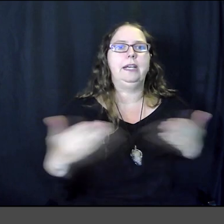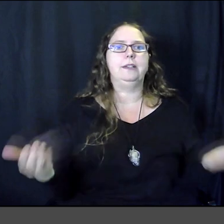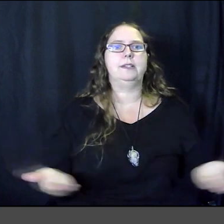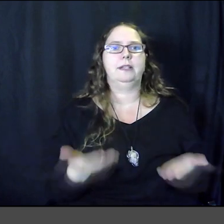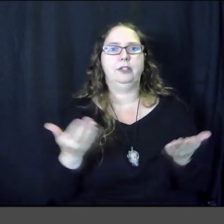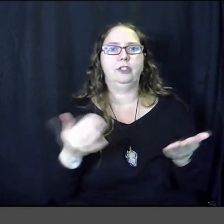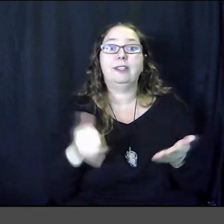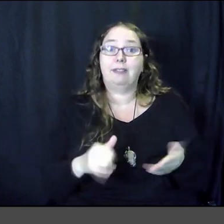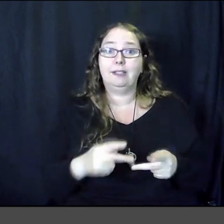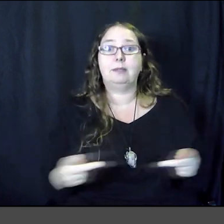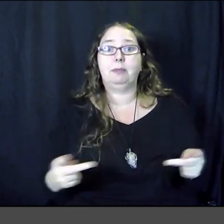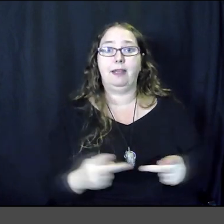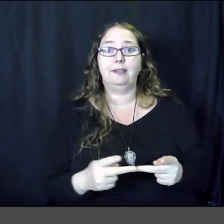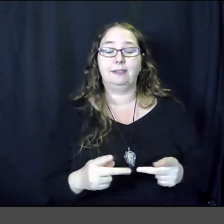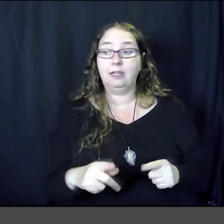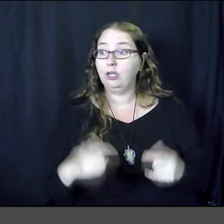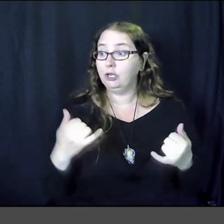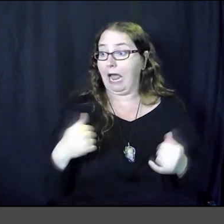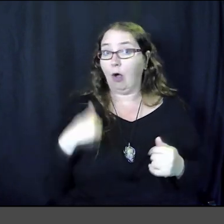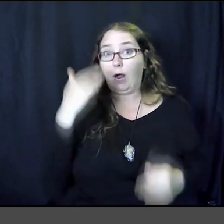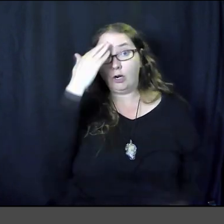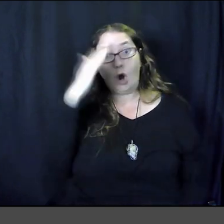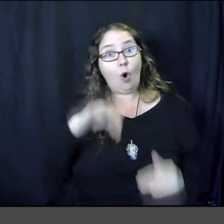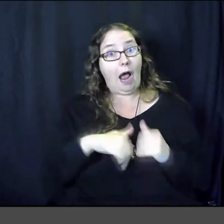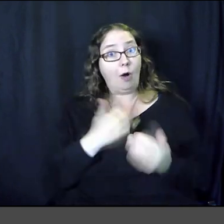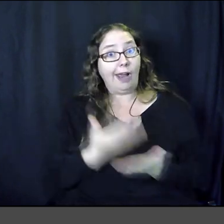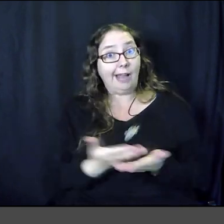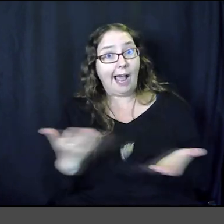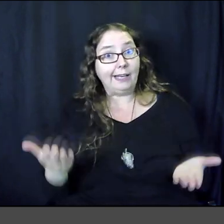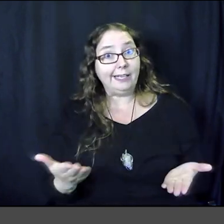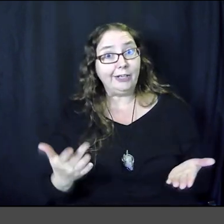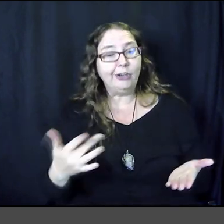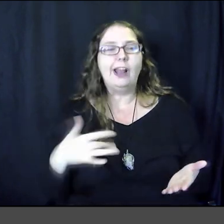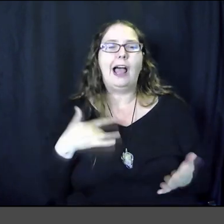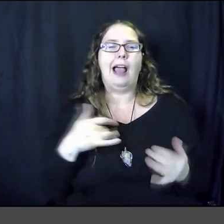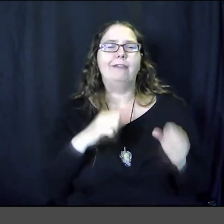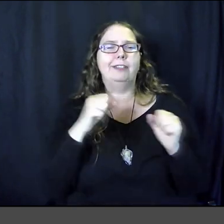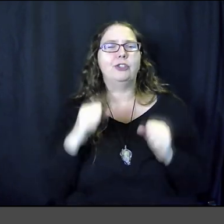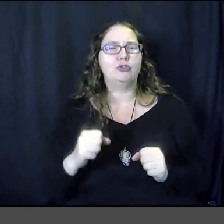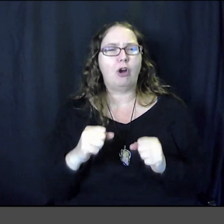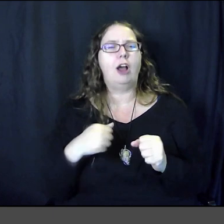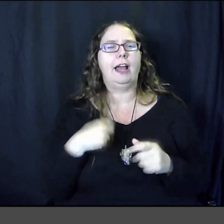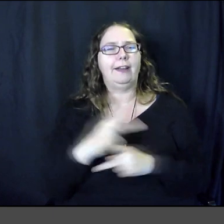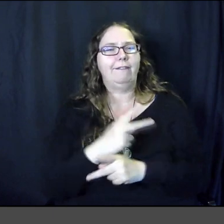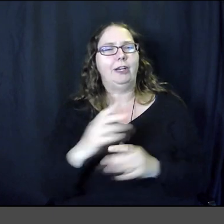YOU GOT A MUCH STRONGER SENSE OF HOW YOU GET OUT. AND THAT'S HOW WE DO THIS WORK. KNOWING THIS HISTORY.